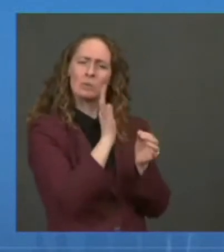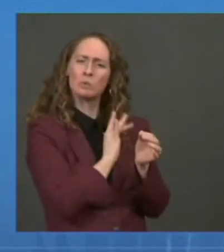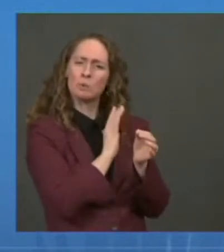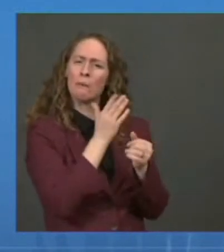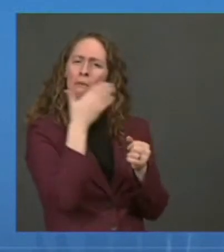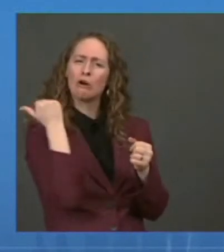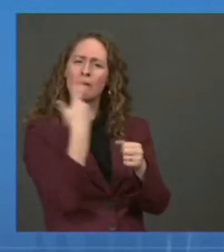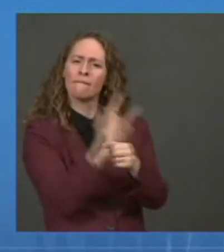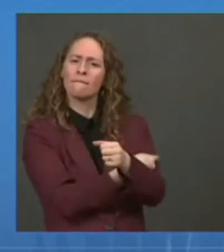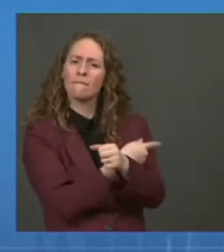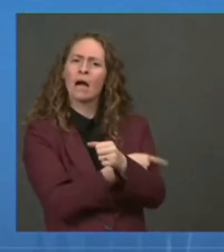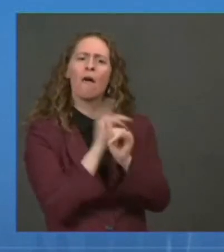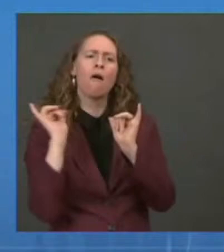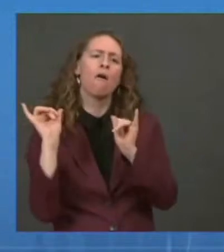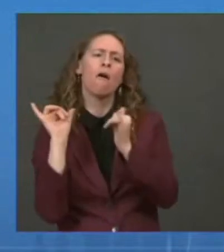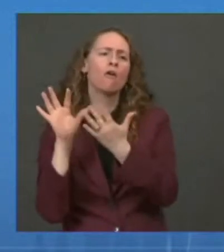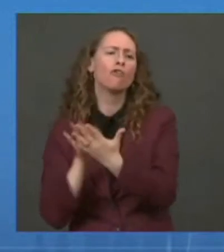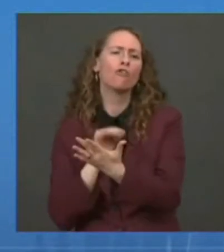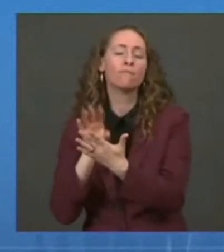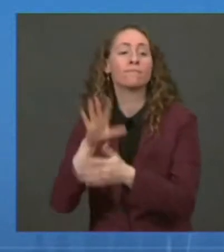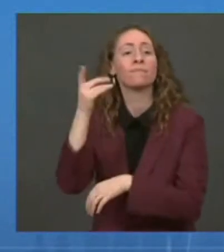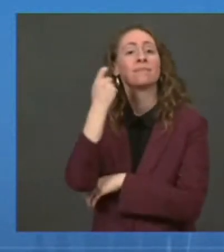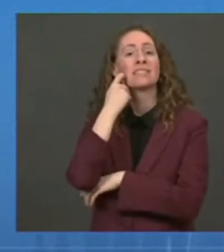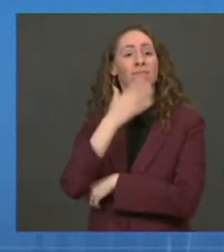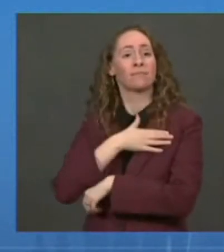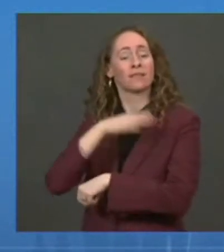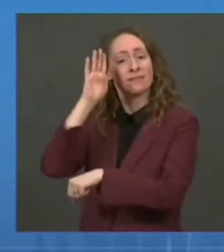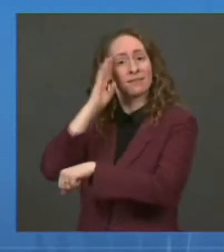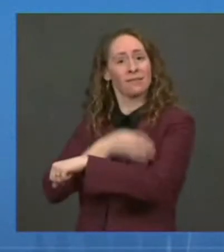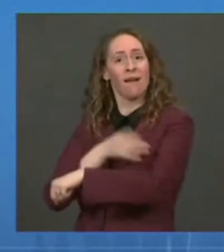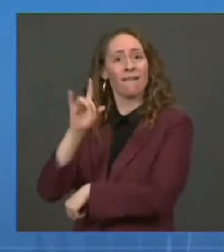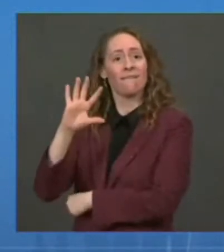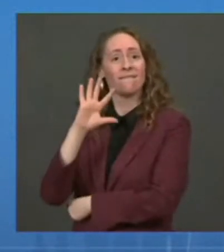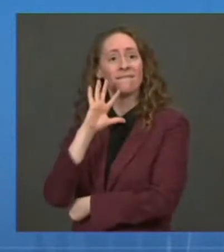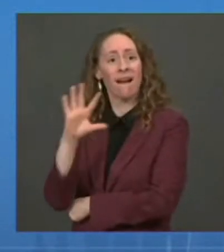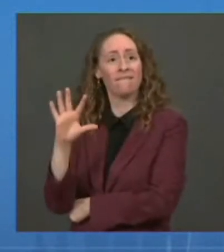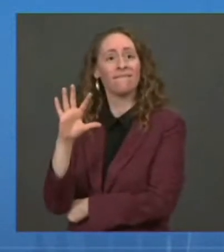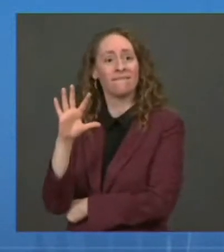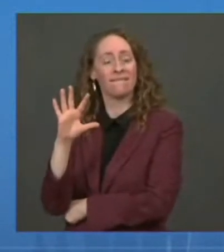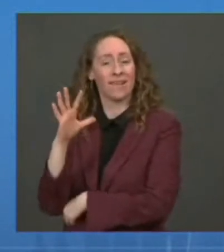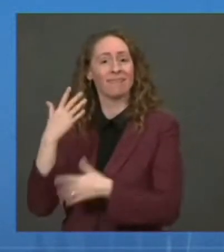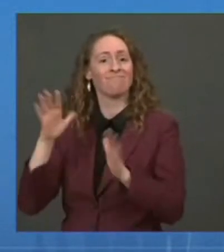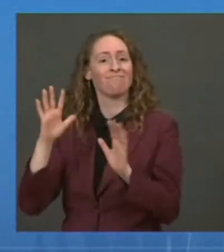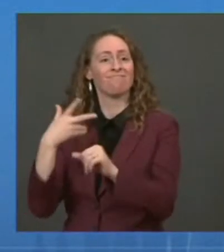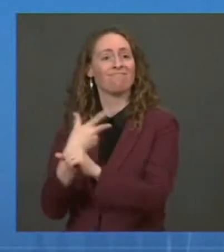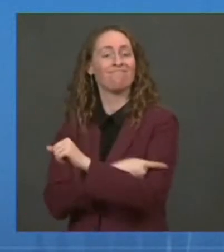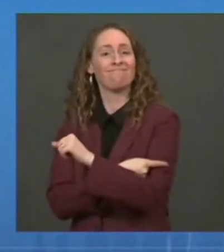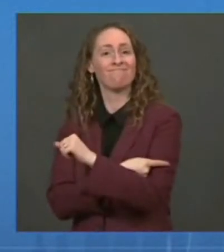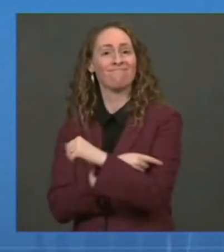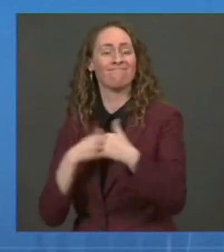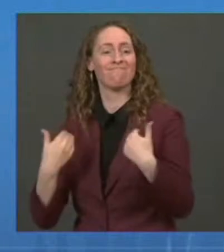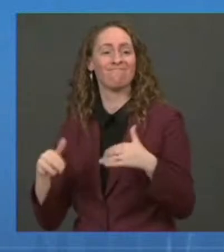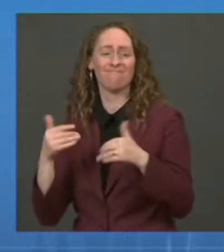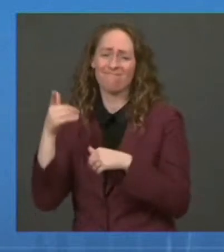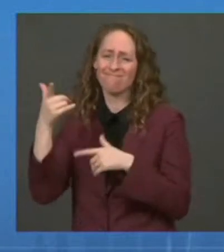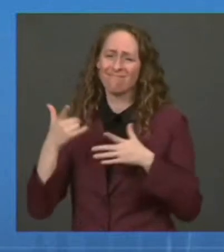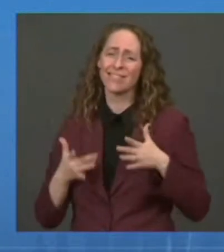AND DEAR TO ME BECAUSE ST YEAR I WAS ABLE TO TAKE MY FIVE- YEAR-OLD SON TO GET VACCINATED.